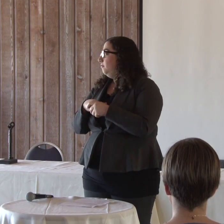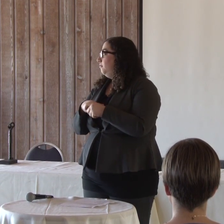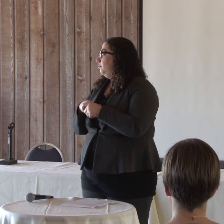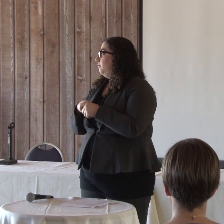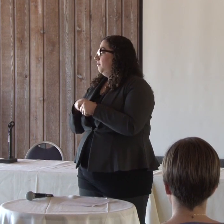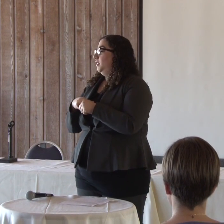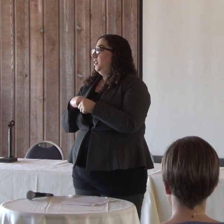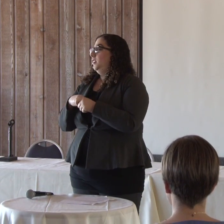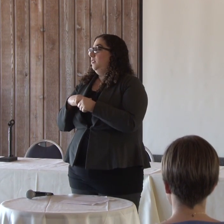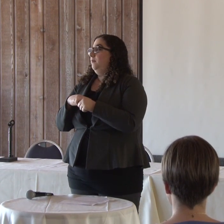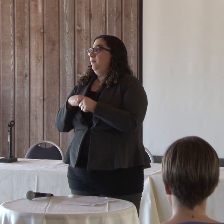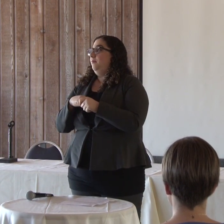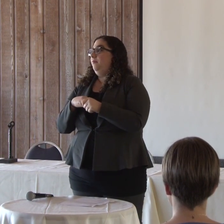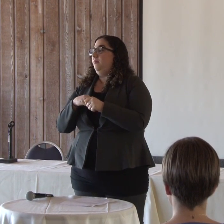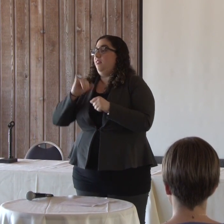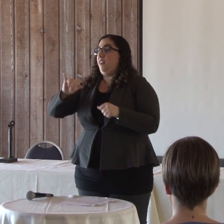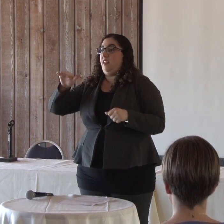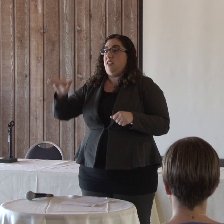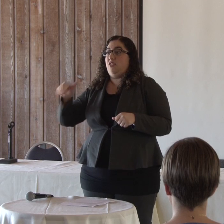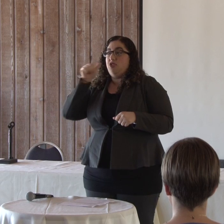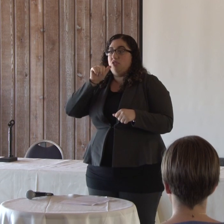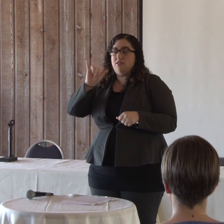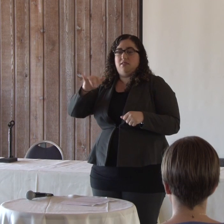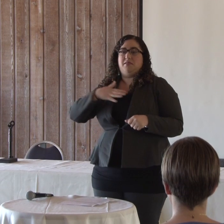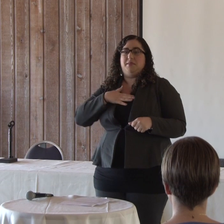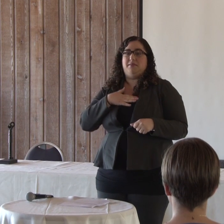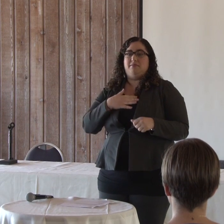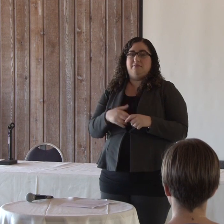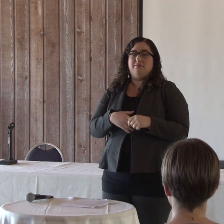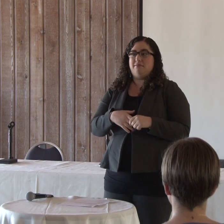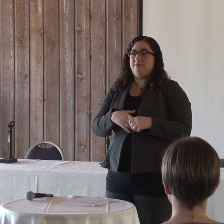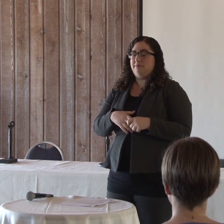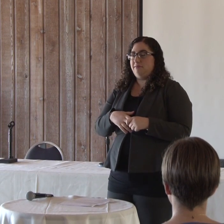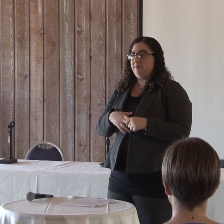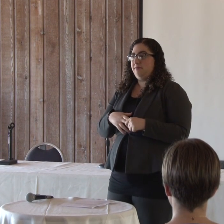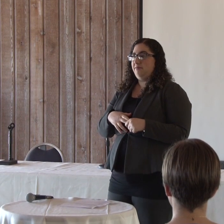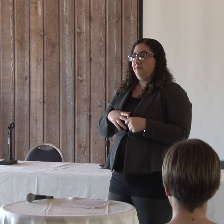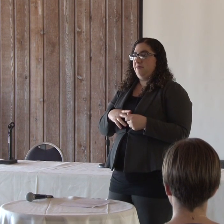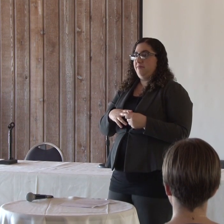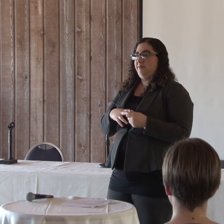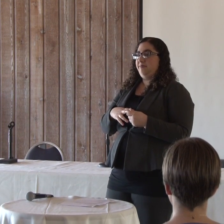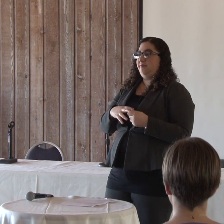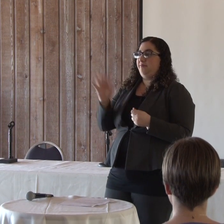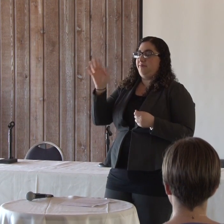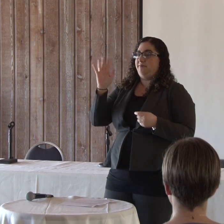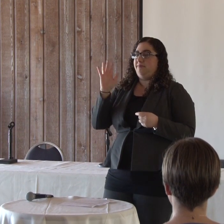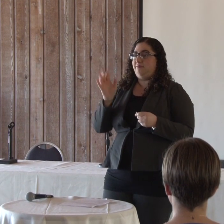In an instant. And he died. Still not knowing what had happened.